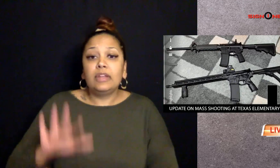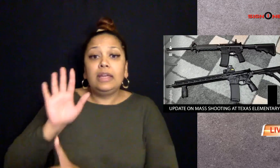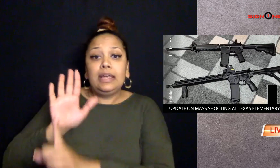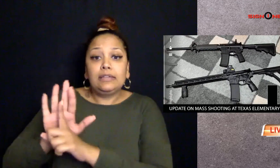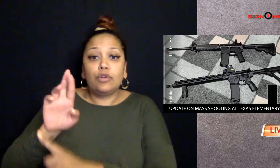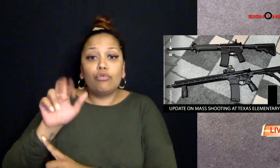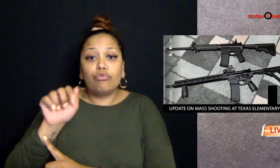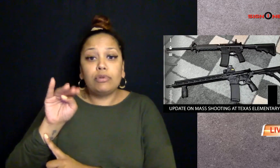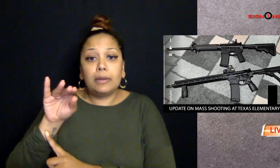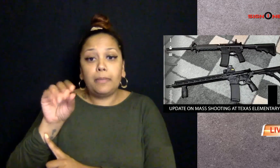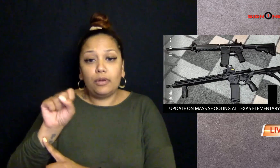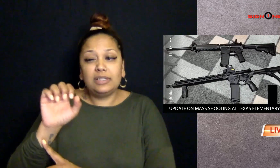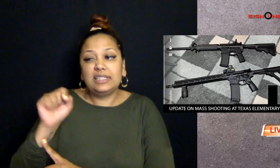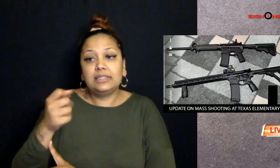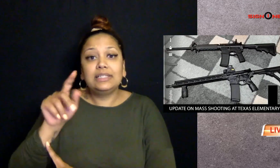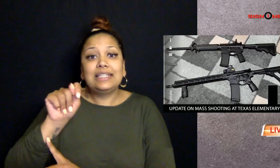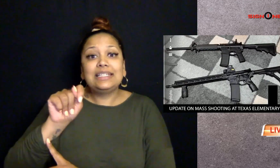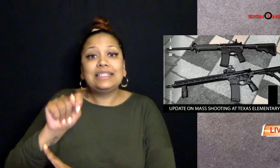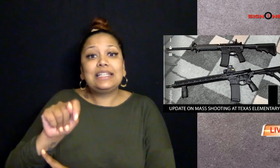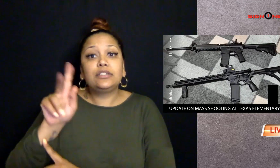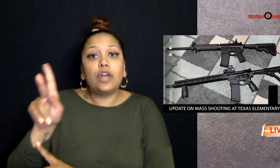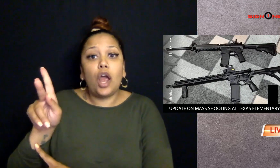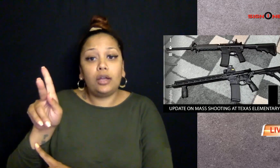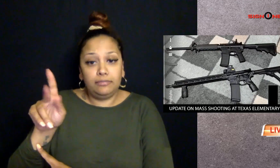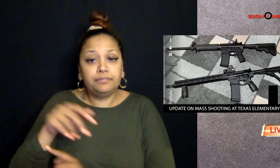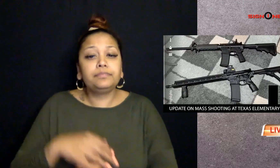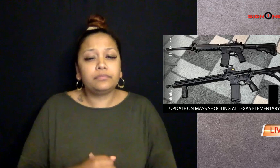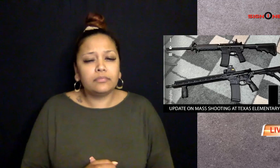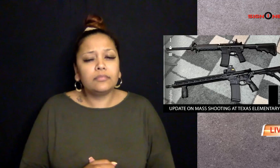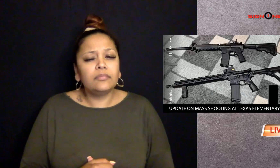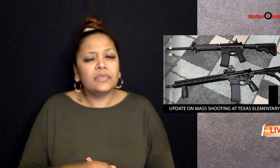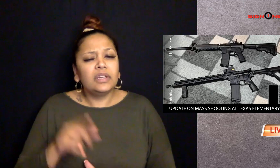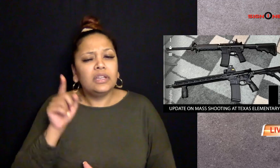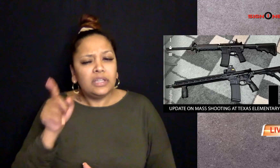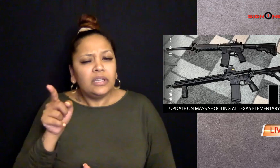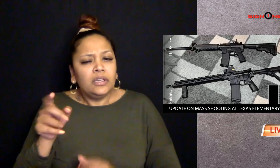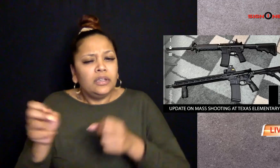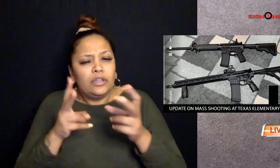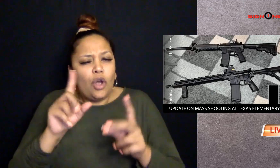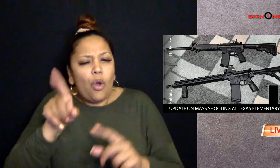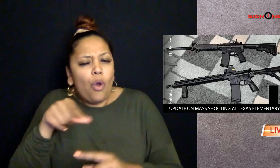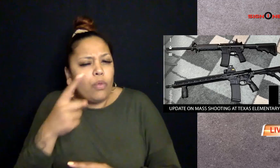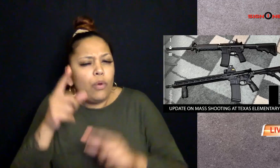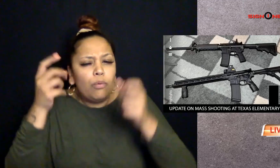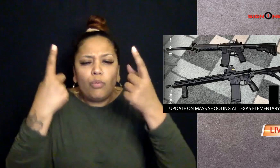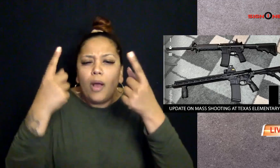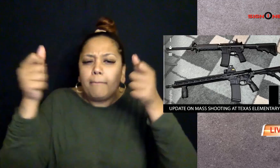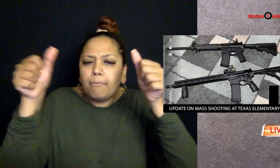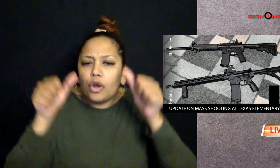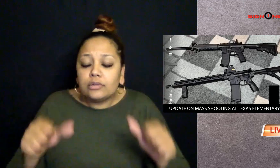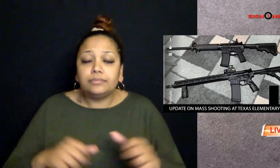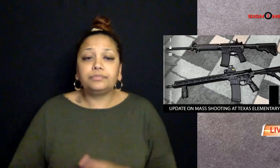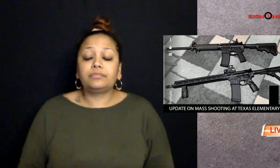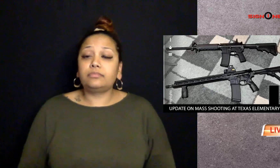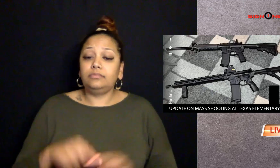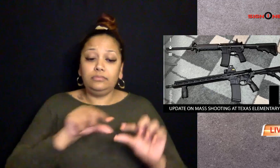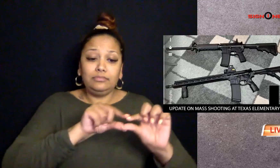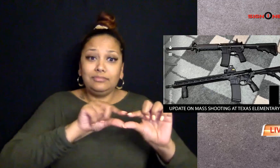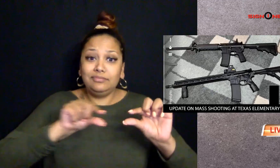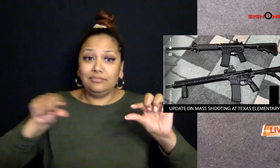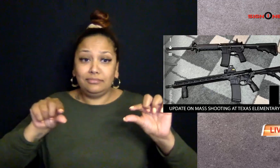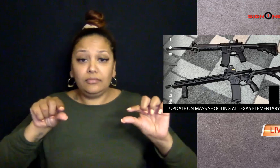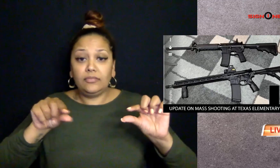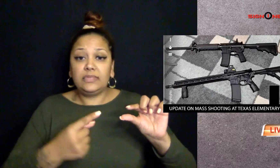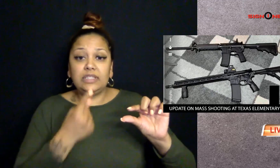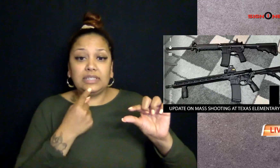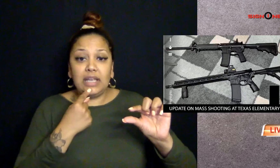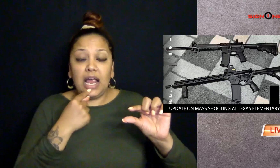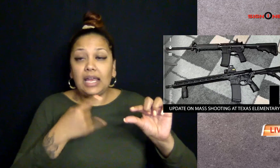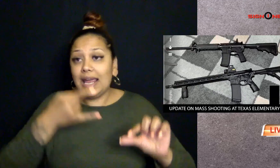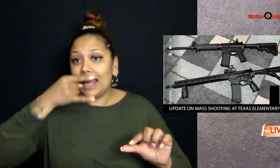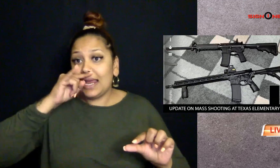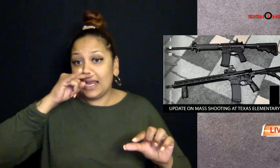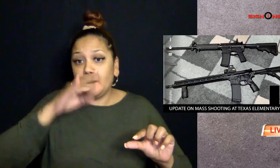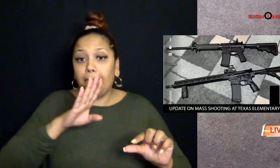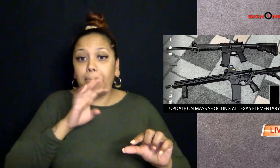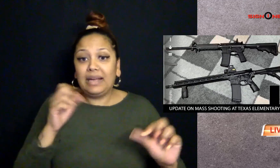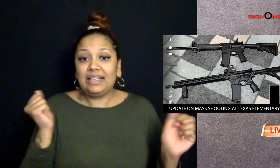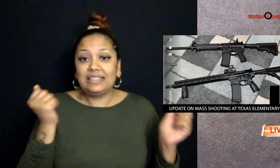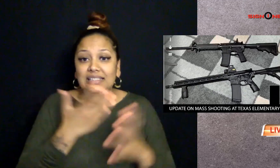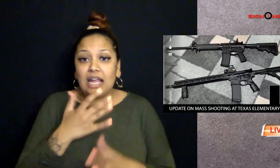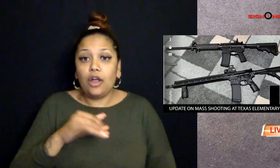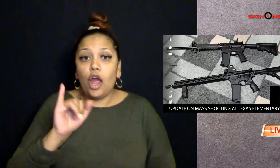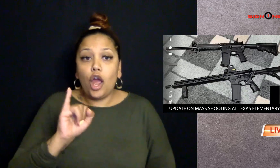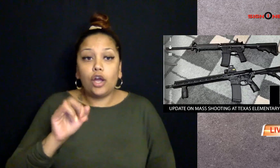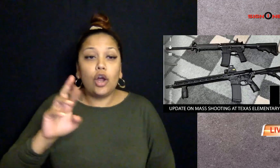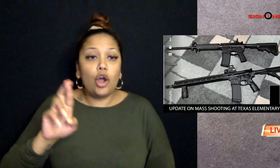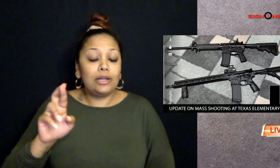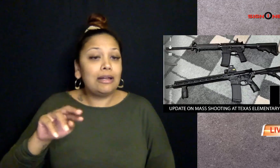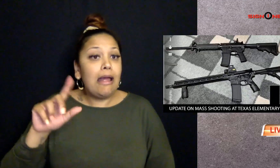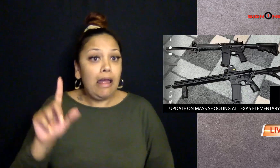bullied at school Ramos also had a TikTok page that only had one post it said kids be